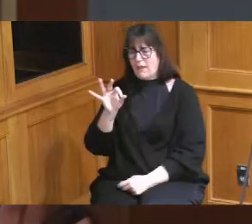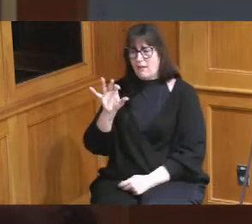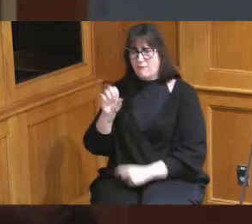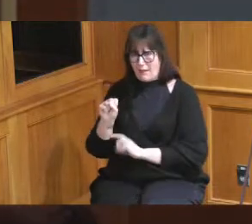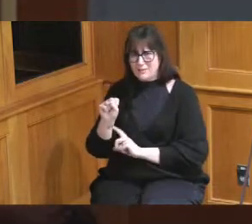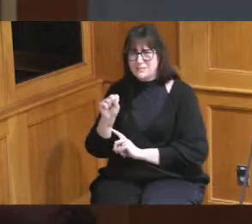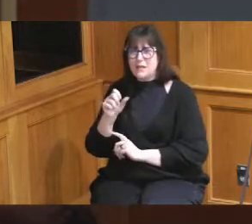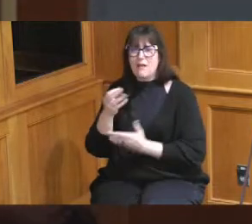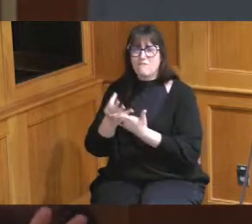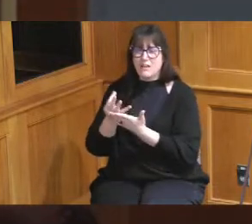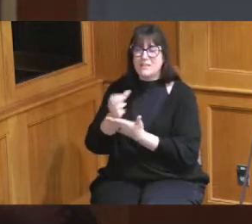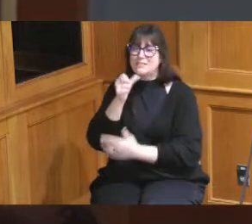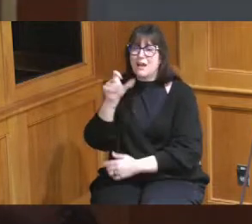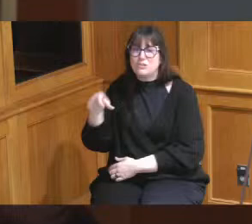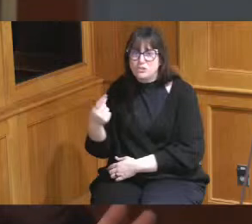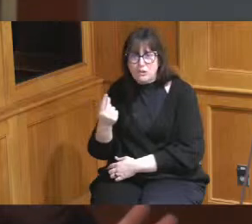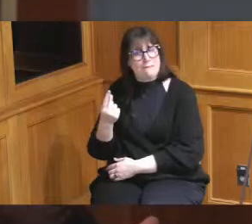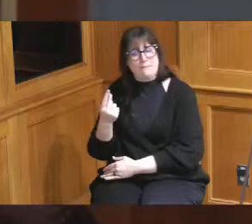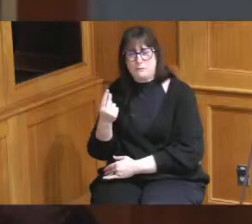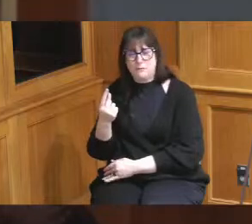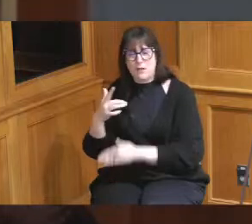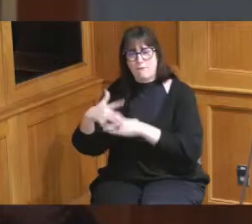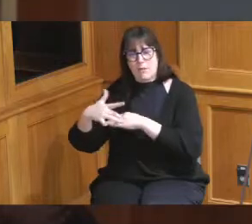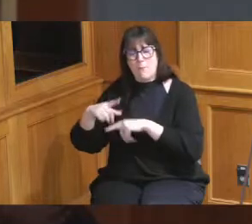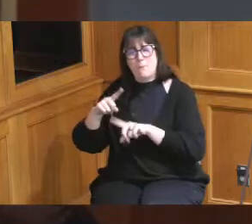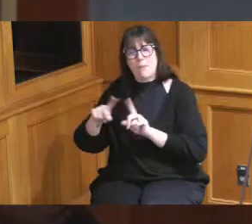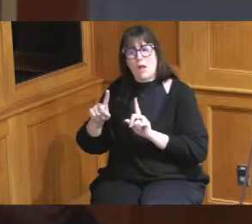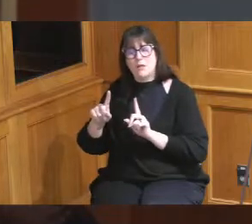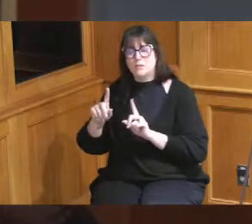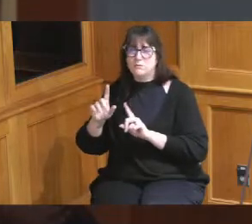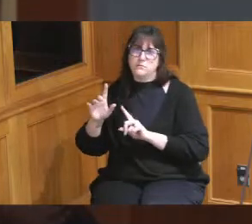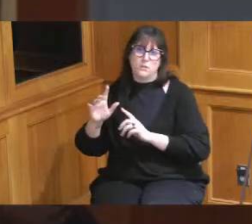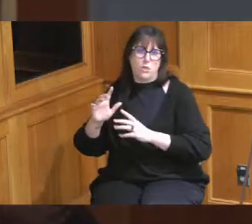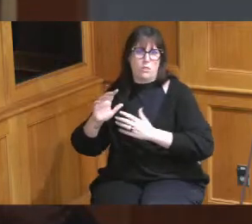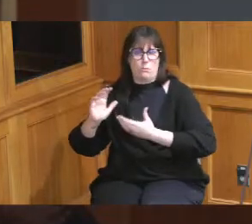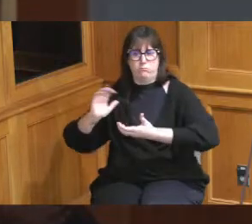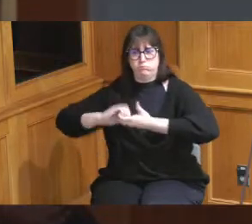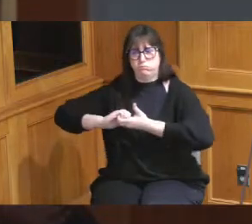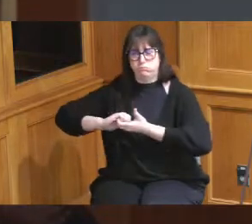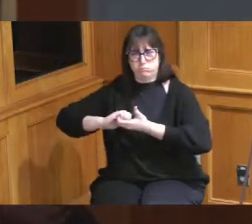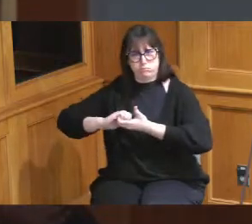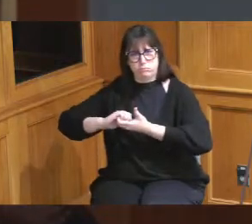that's available but the the the incredible amount of Partnerships and and other programs that they